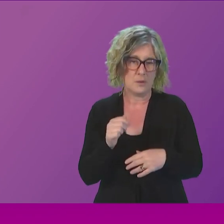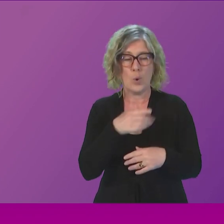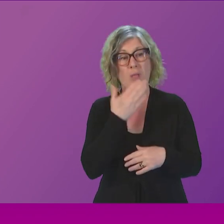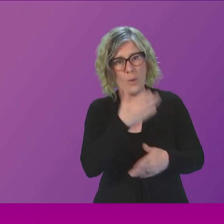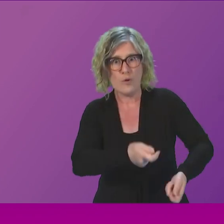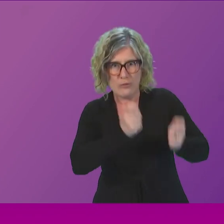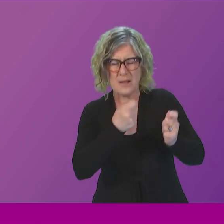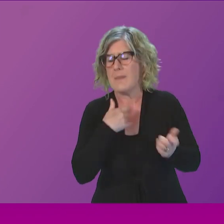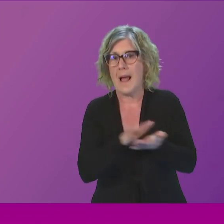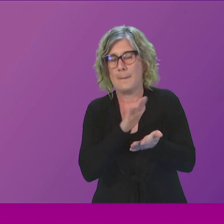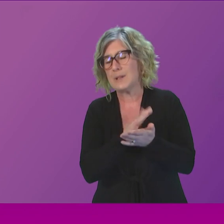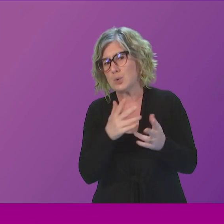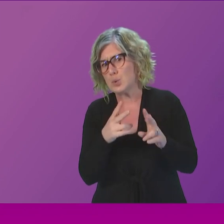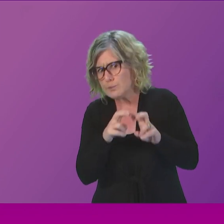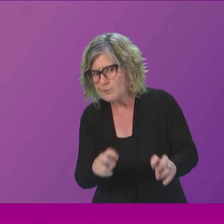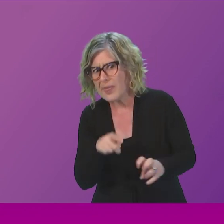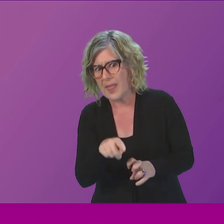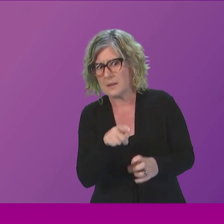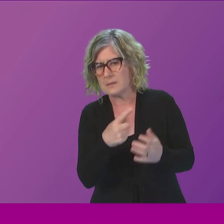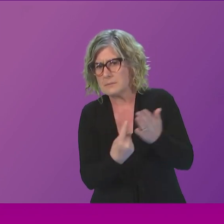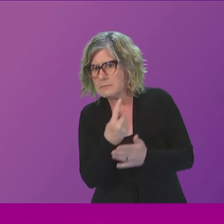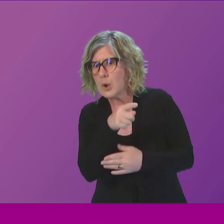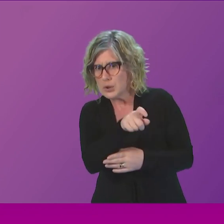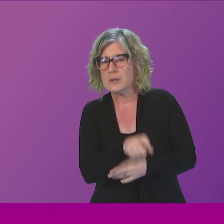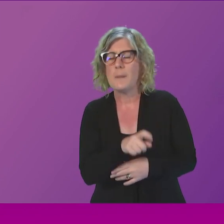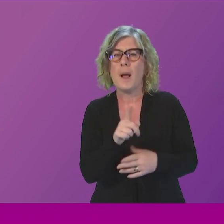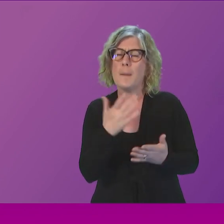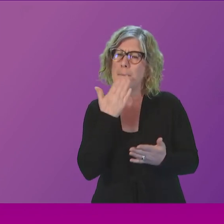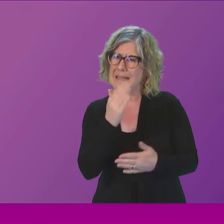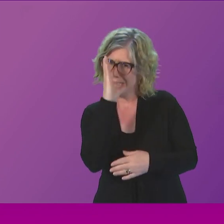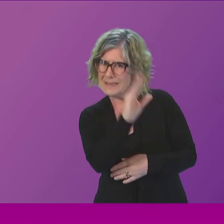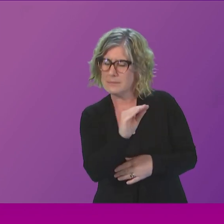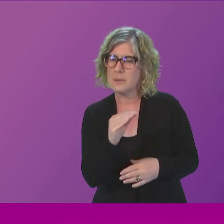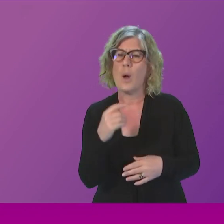but I want him to be assured that there has been, and will continue to be, action to increase